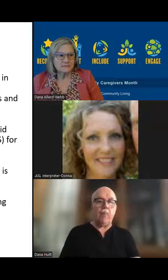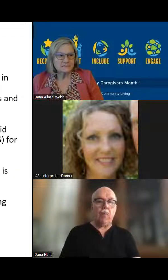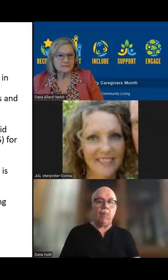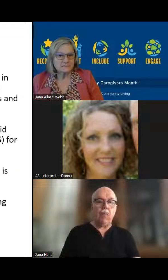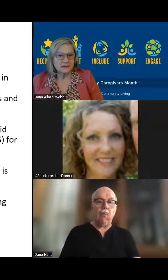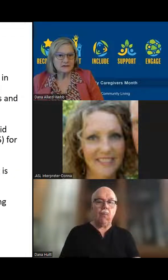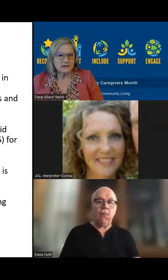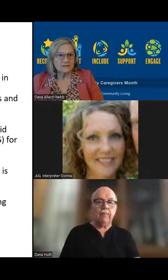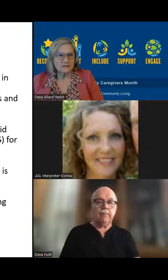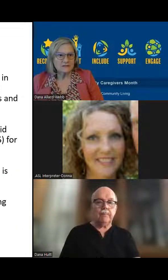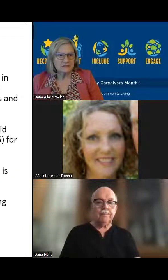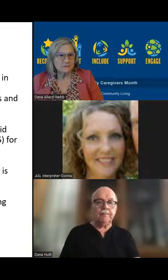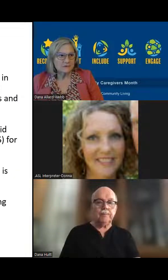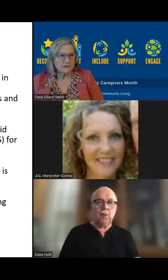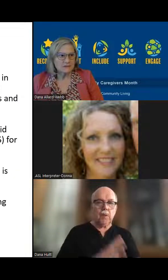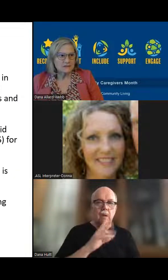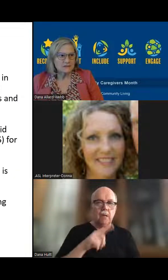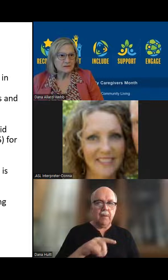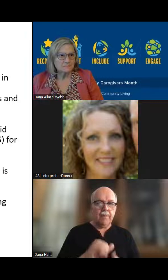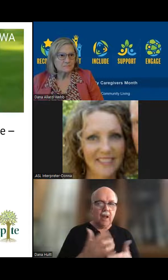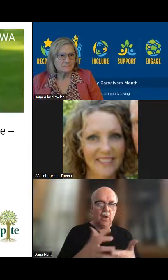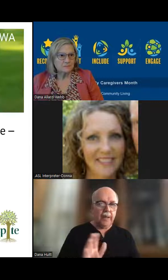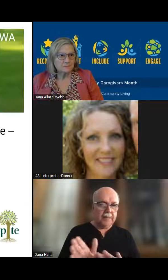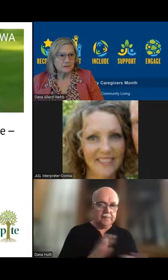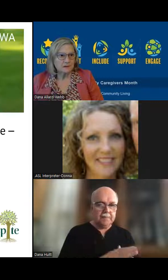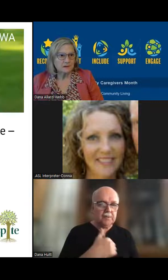work and where the different locations are that teach these course